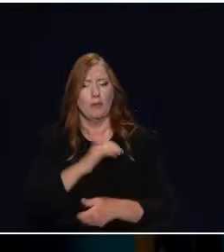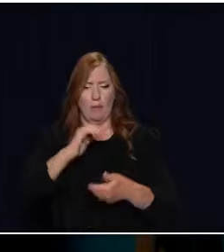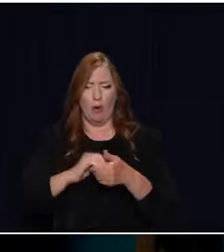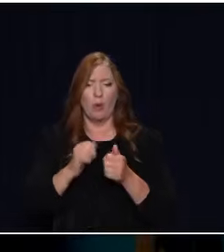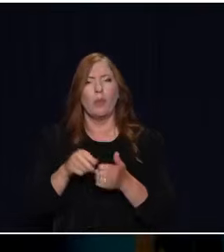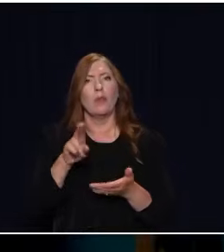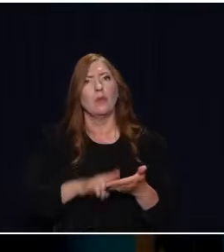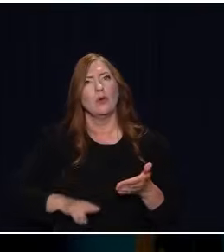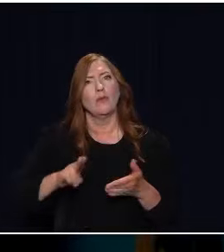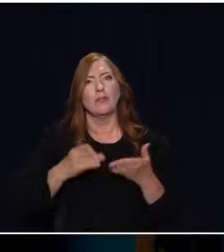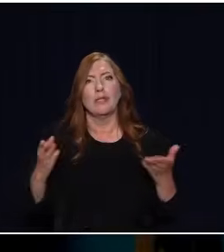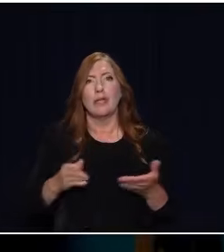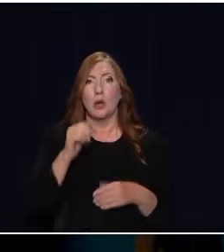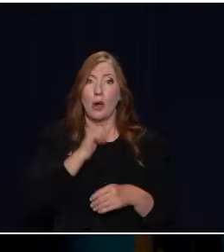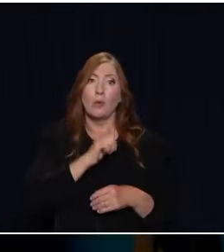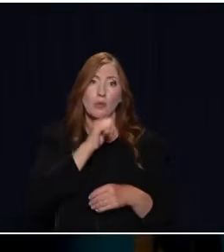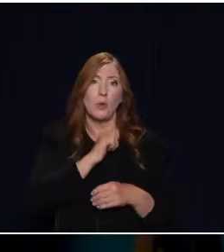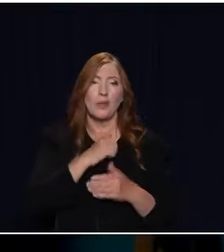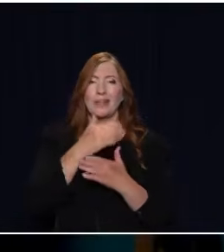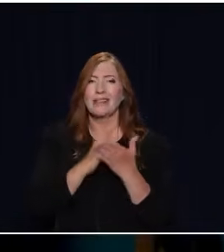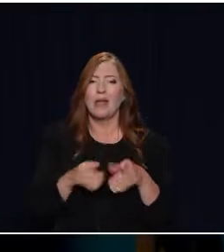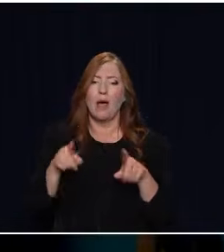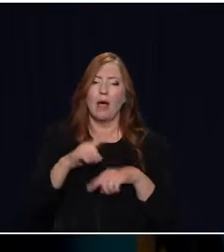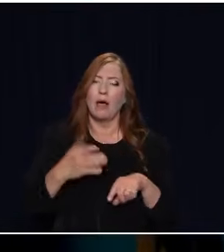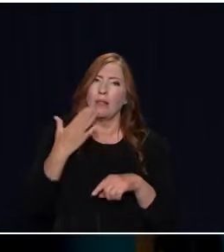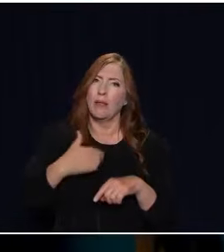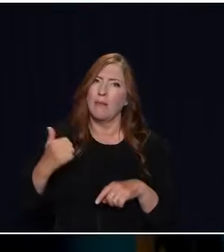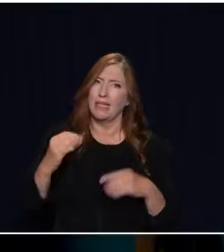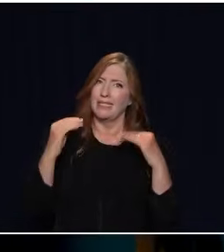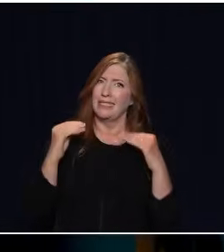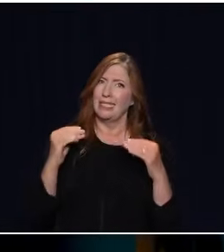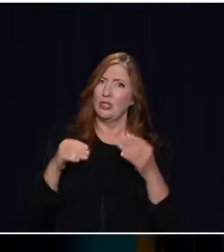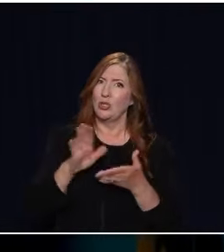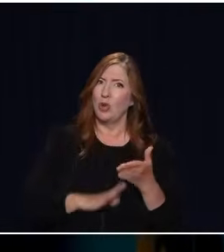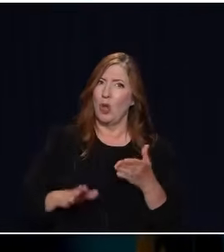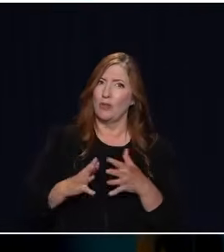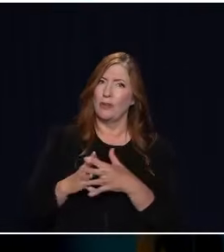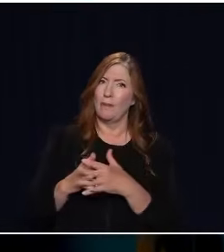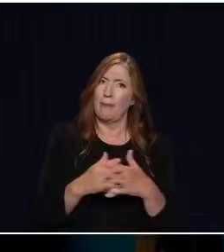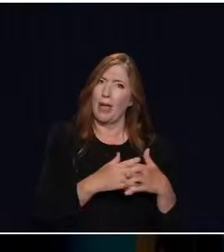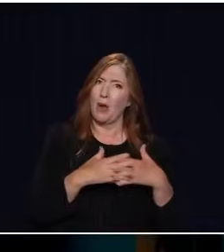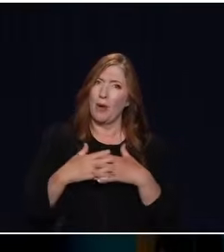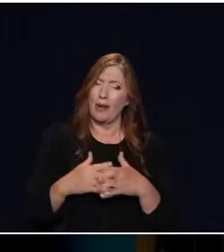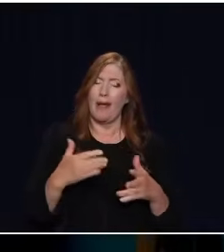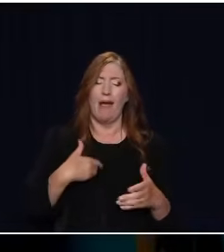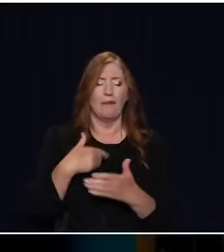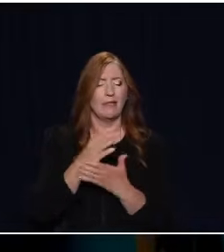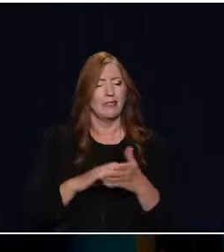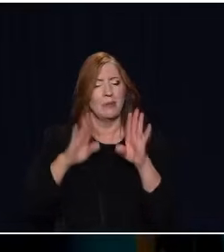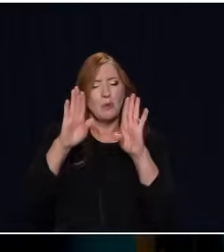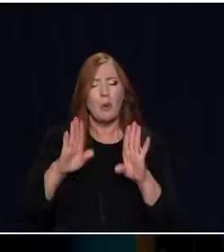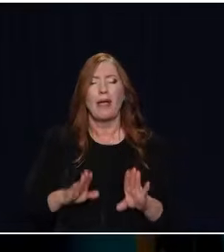MR. NEWBY? YEAH. ABSOLUTELY. I THINK WE CAN DO A BETTER JOB PARTNERING WITH OUR UNIVERSITIES